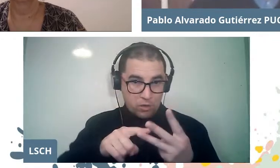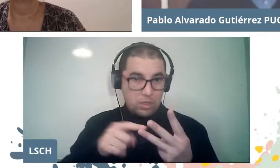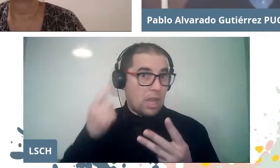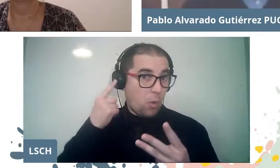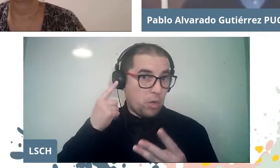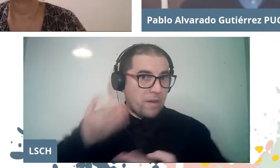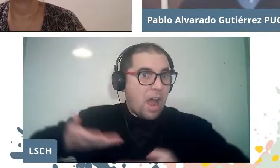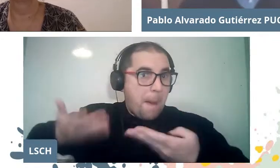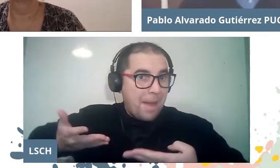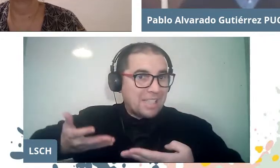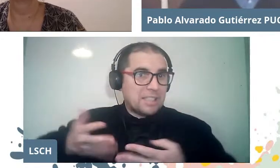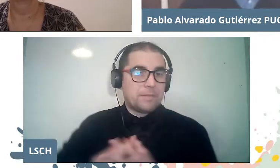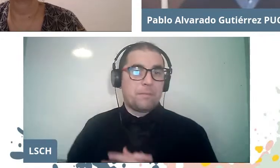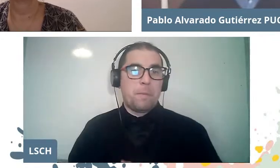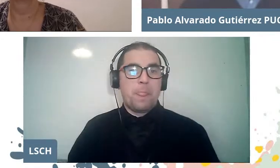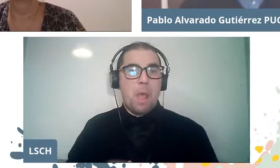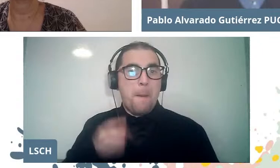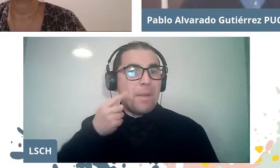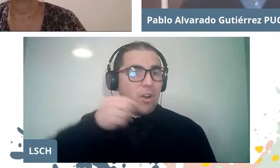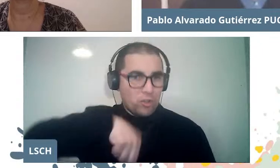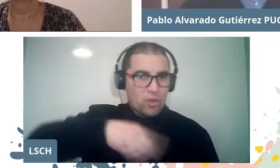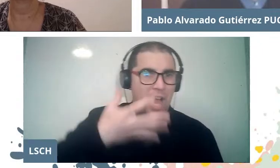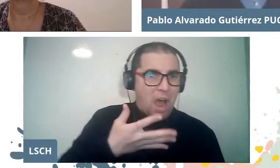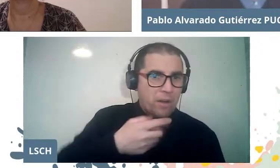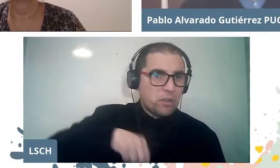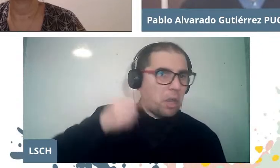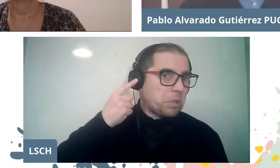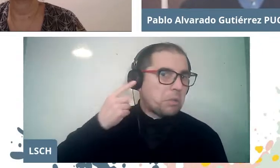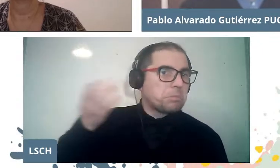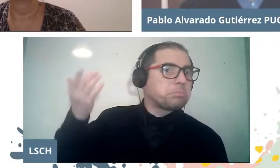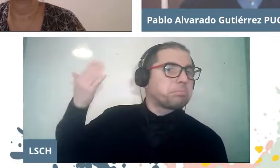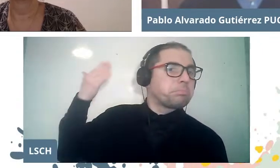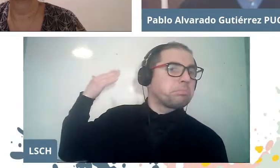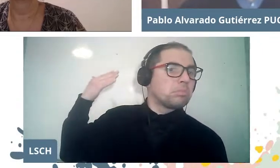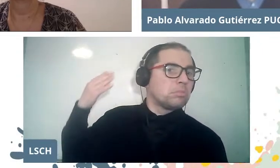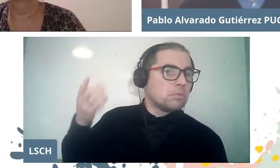However, in the 21st century we still hear Haydn, Mozart and Beethoven.